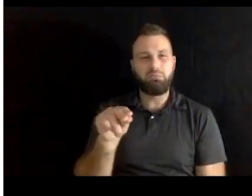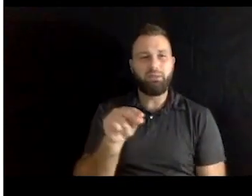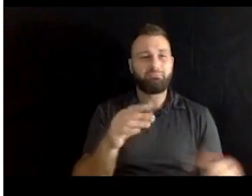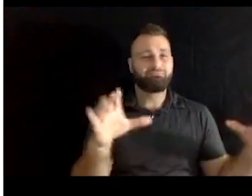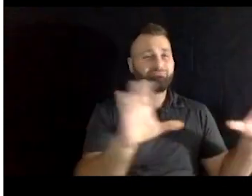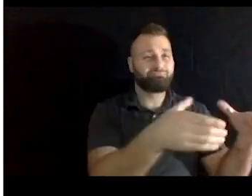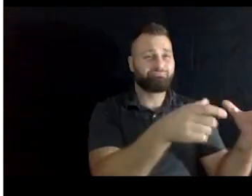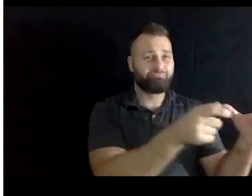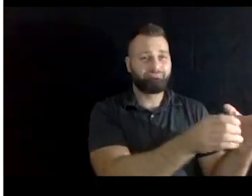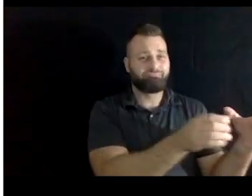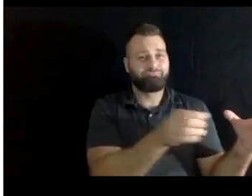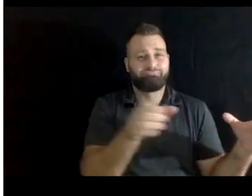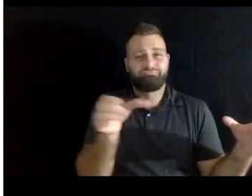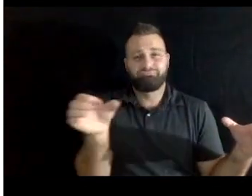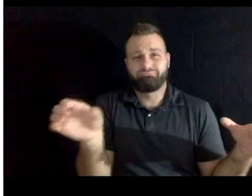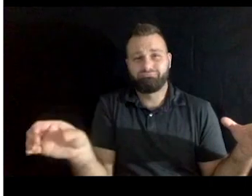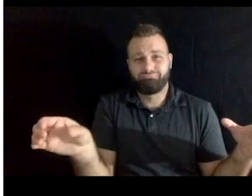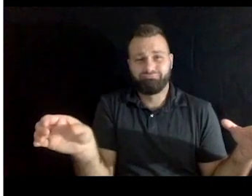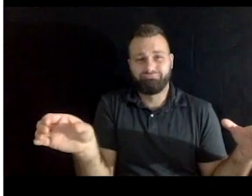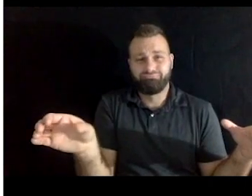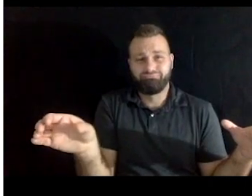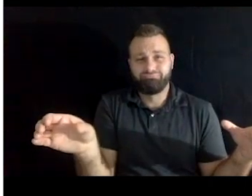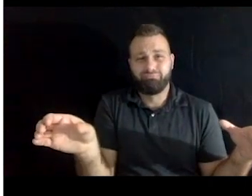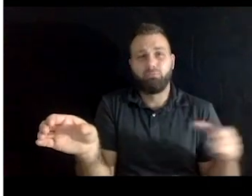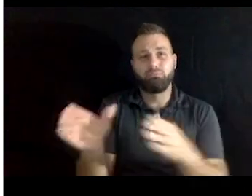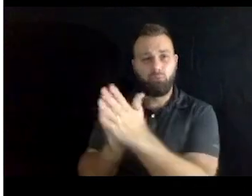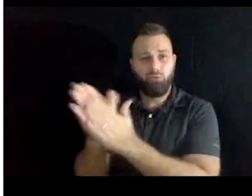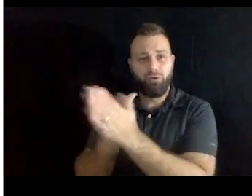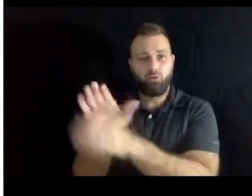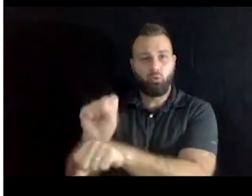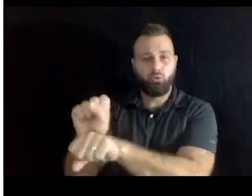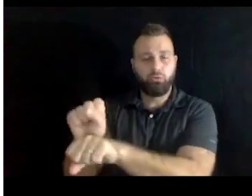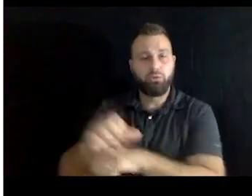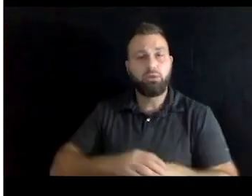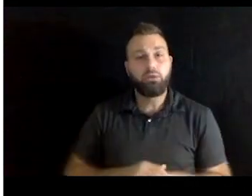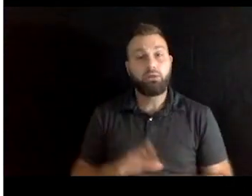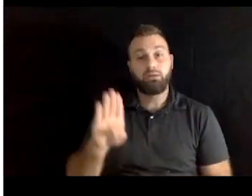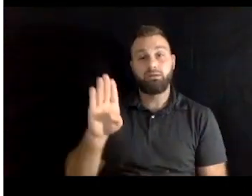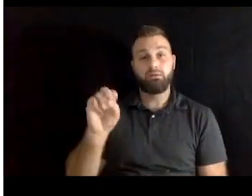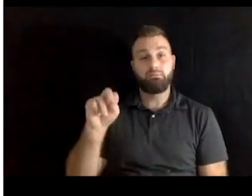subset that's more motivated to work. Now BOND, BOND had the volunteer stage,